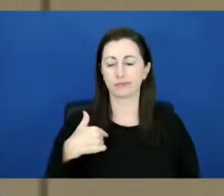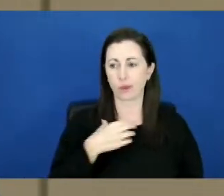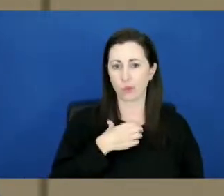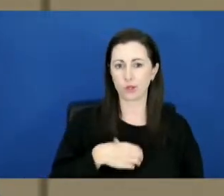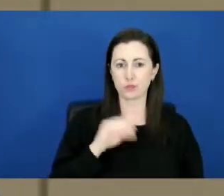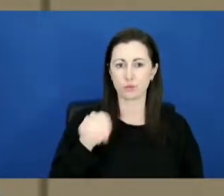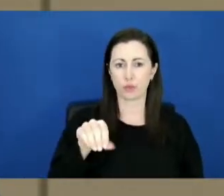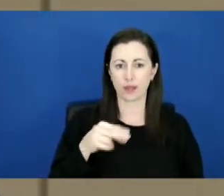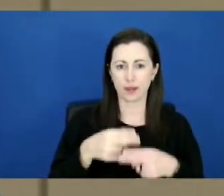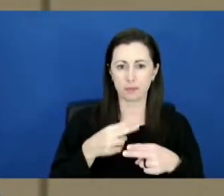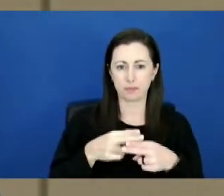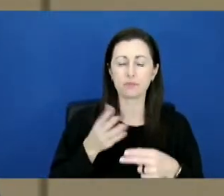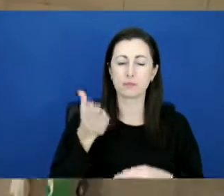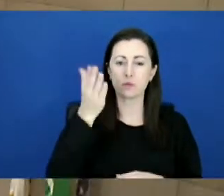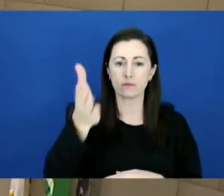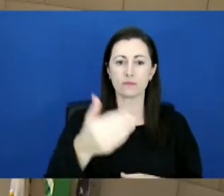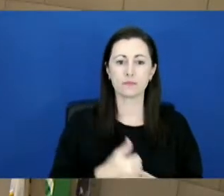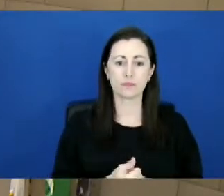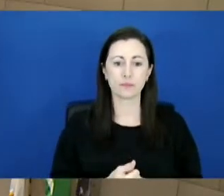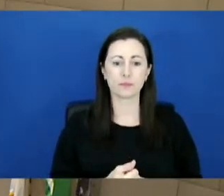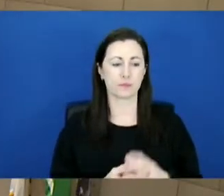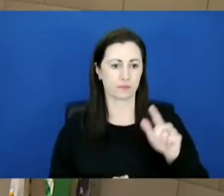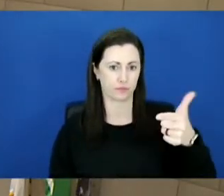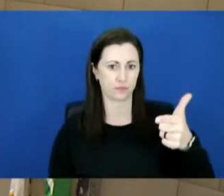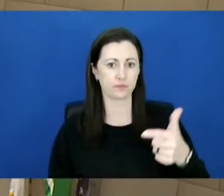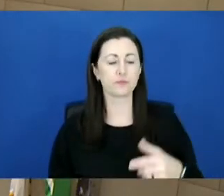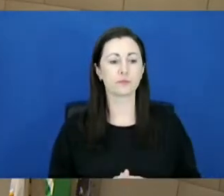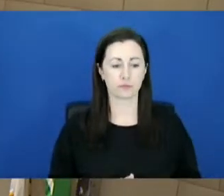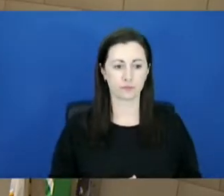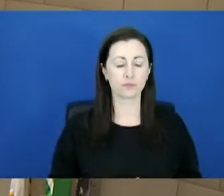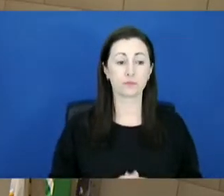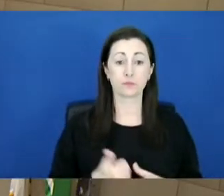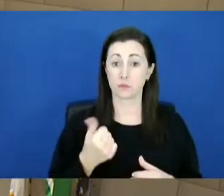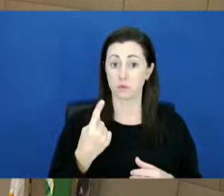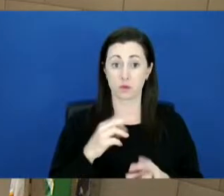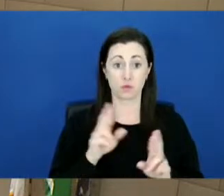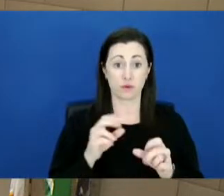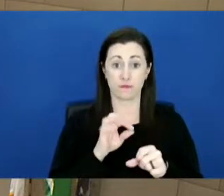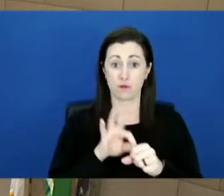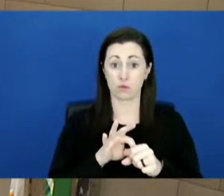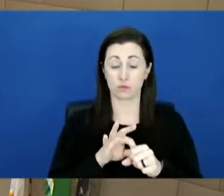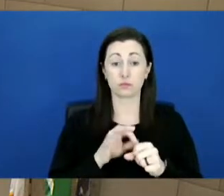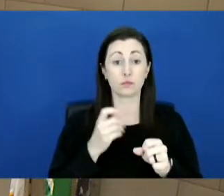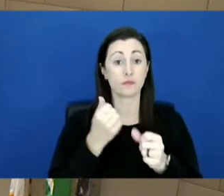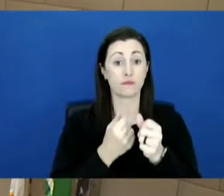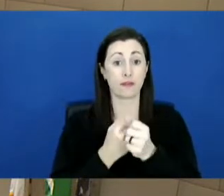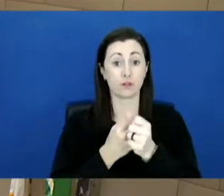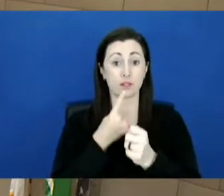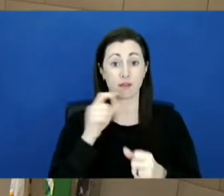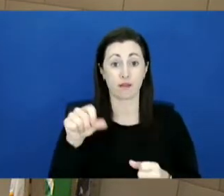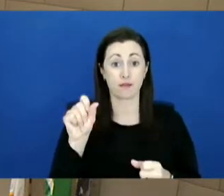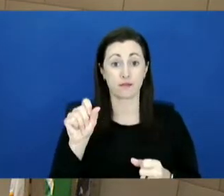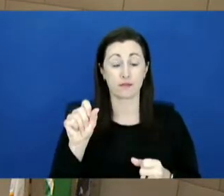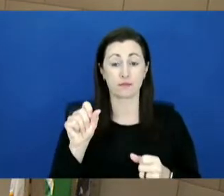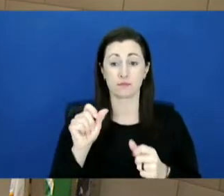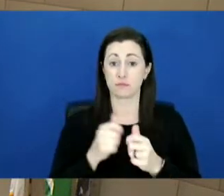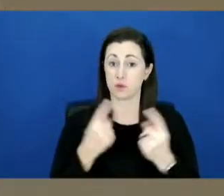THAT'S BILLINGSLEY ROAD. SO MOVED, MR. CHAIRMAN.